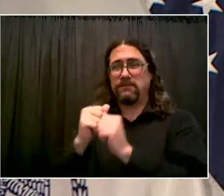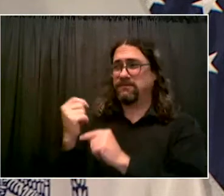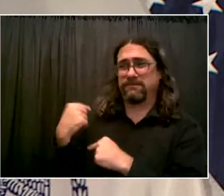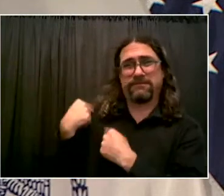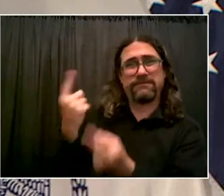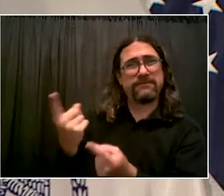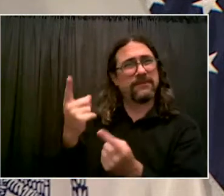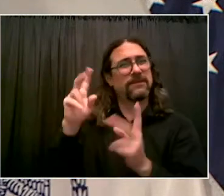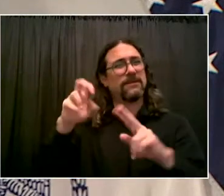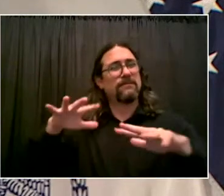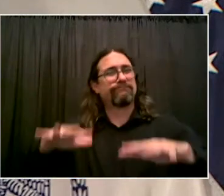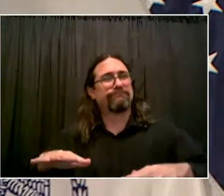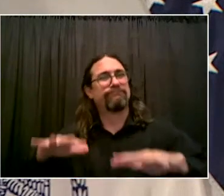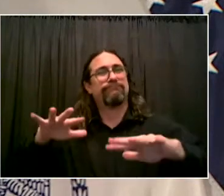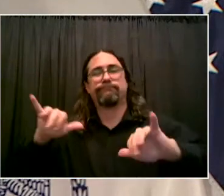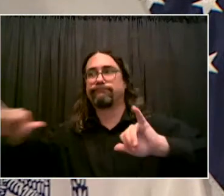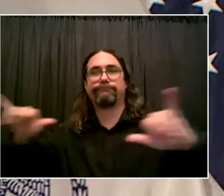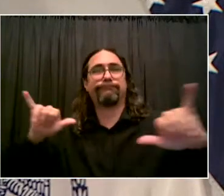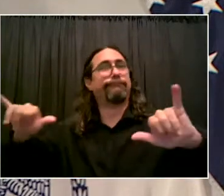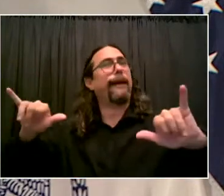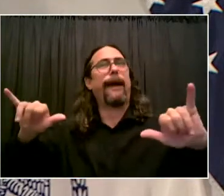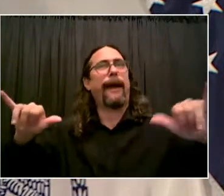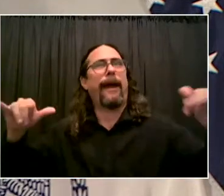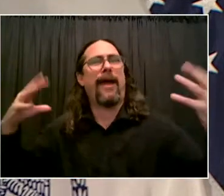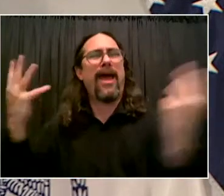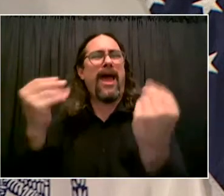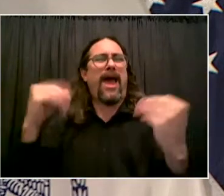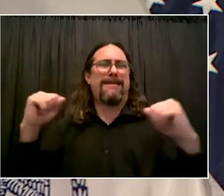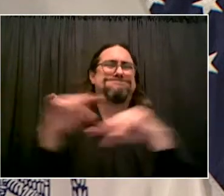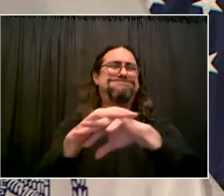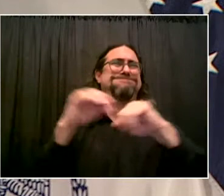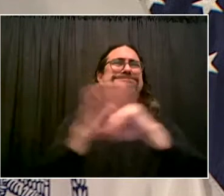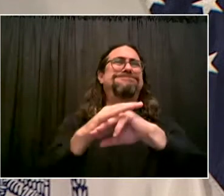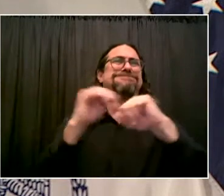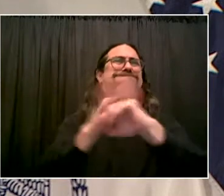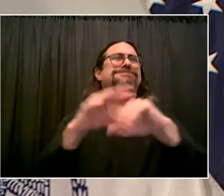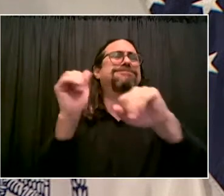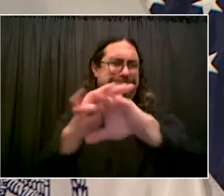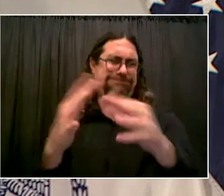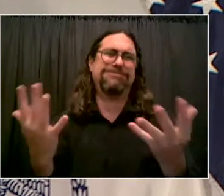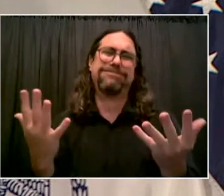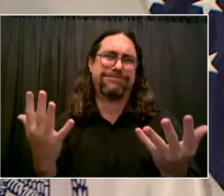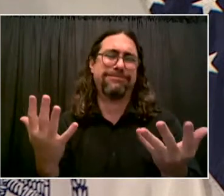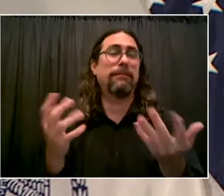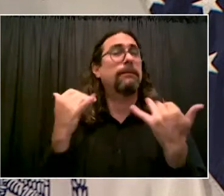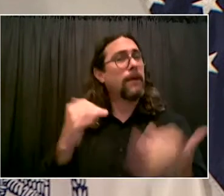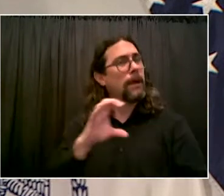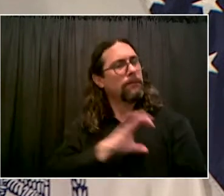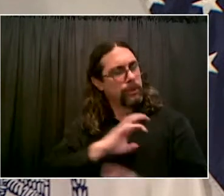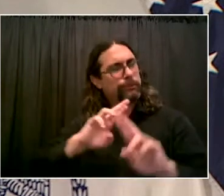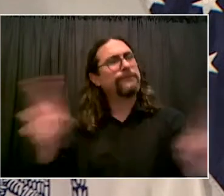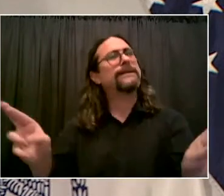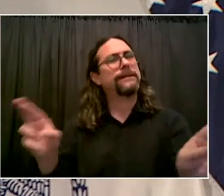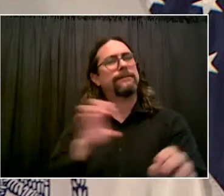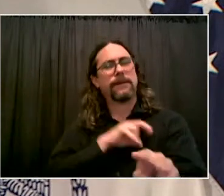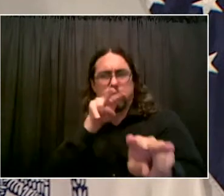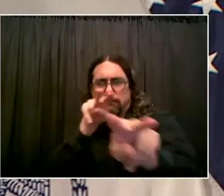THERE IS NO QUESTION THERE IS A SURGE OF ACTIVITY TO ADDRESS ANY CHALLENGE THAT COMES UP. WE'VE DONE IT